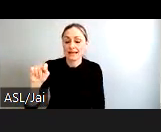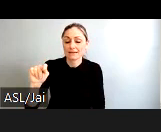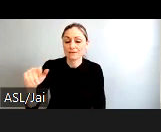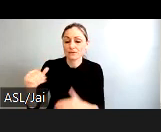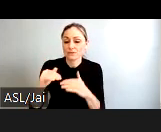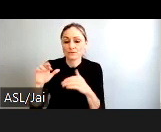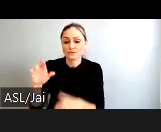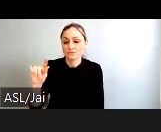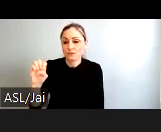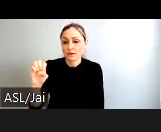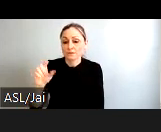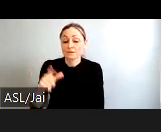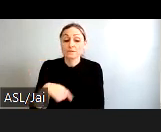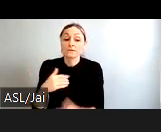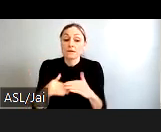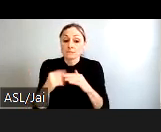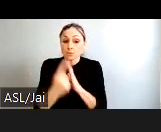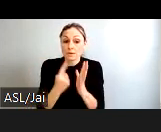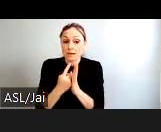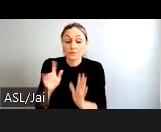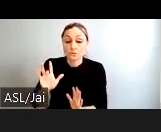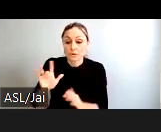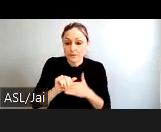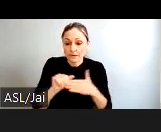Up to including one hour is $25. The thinking behind $25